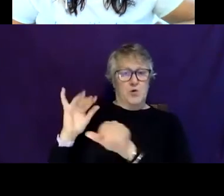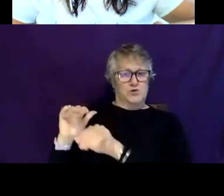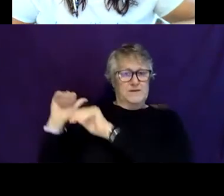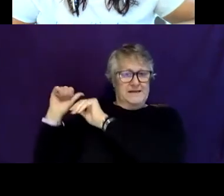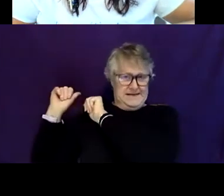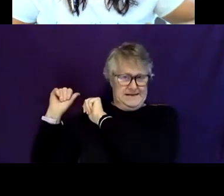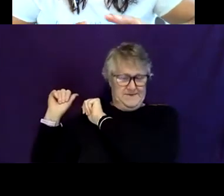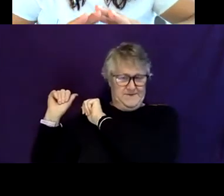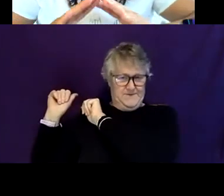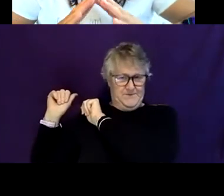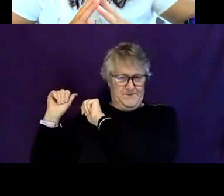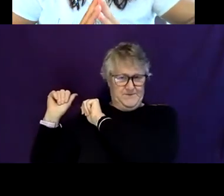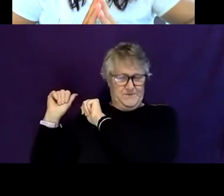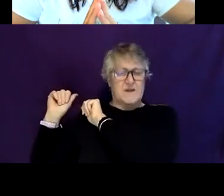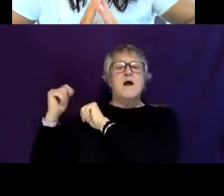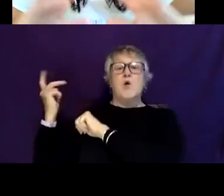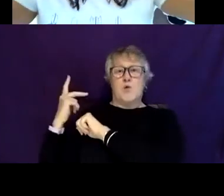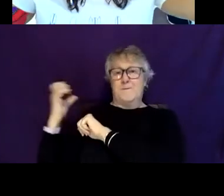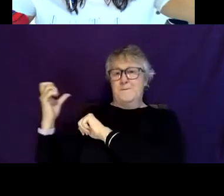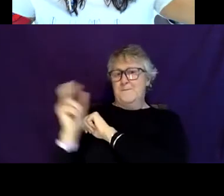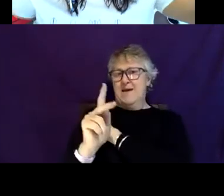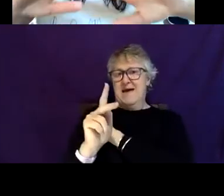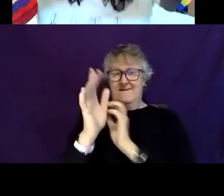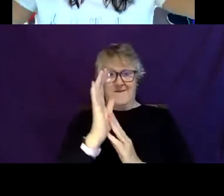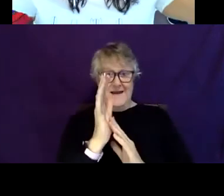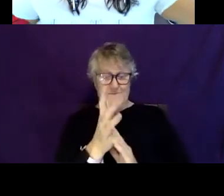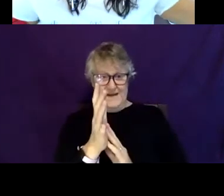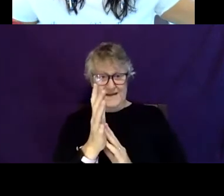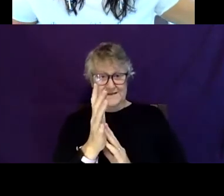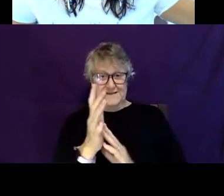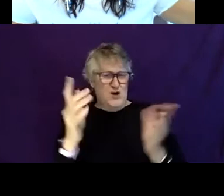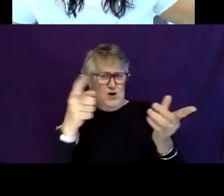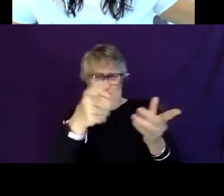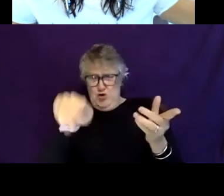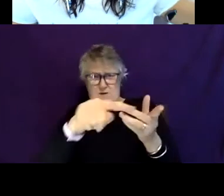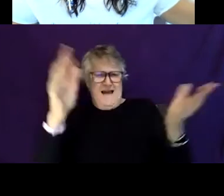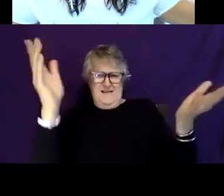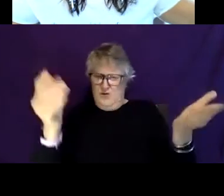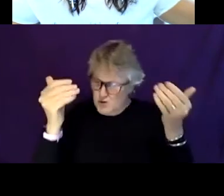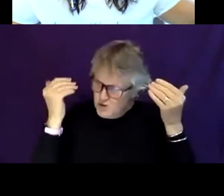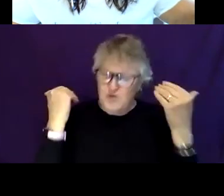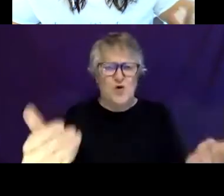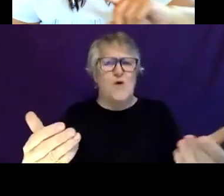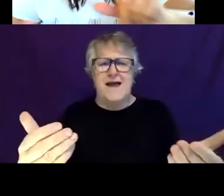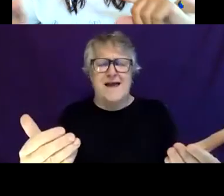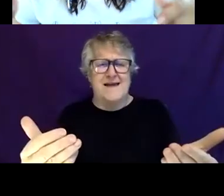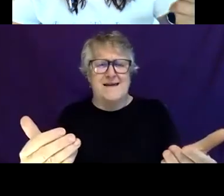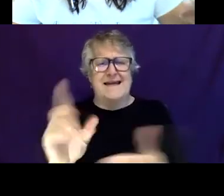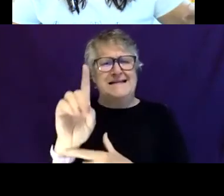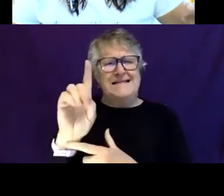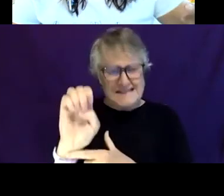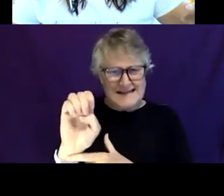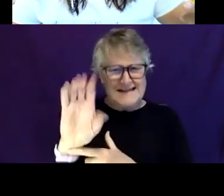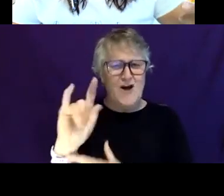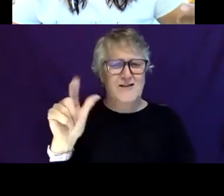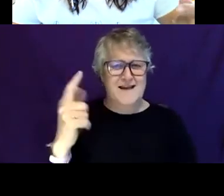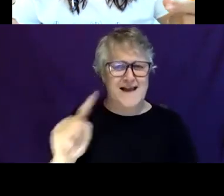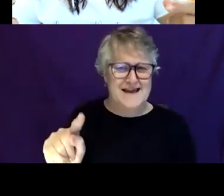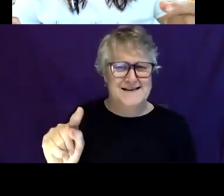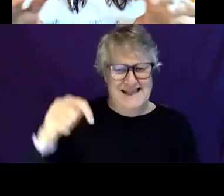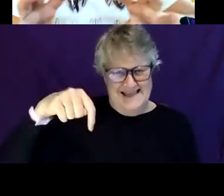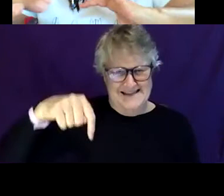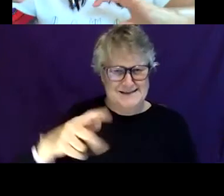We'll be back in five minutes and you are just go right ahead and decolonize the space. And when we debriefed.